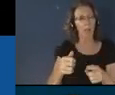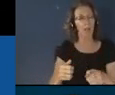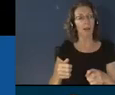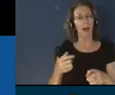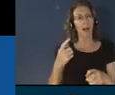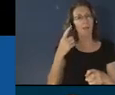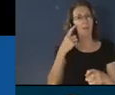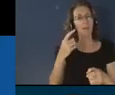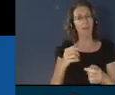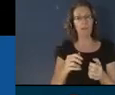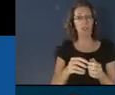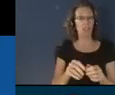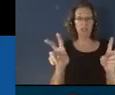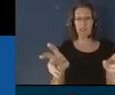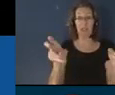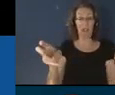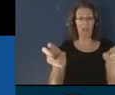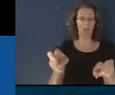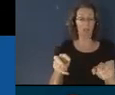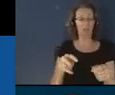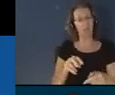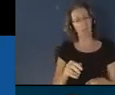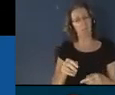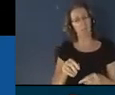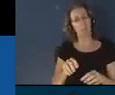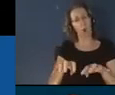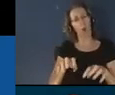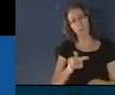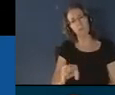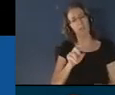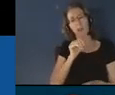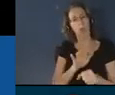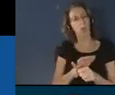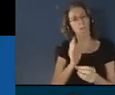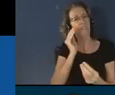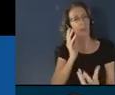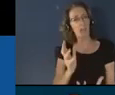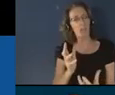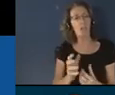title of presentation doesn't really necessarily convey all the information you want to give. They